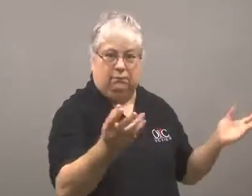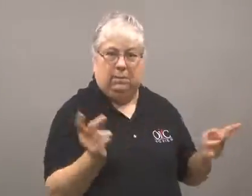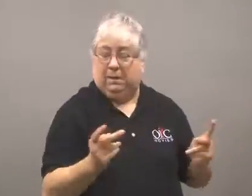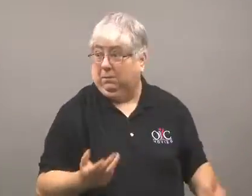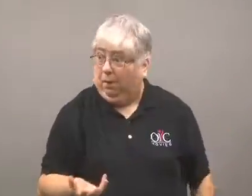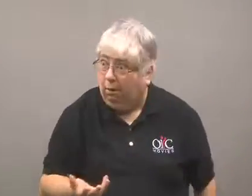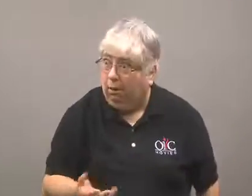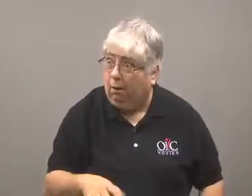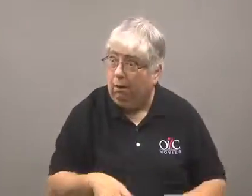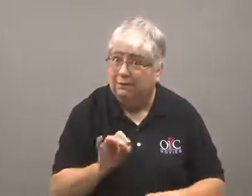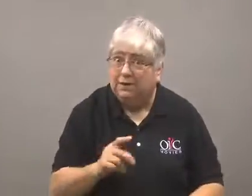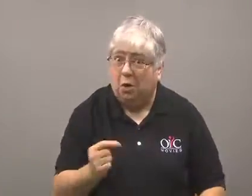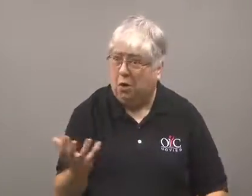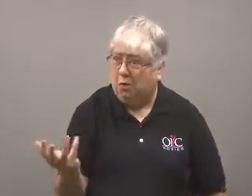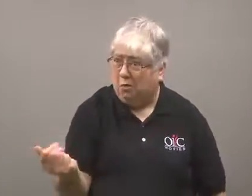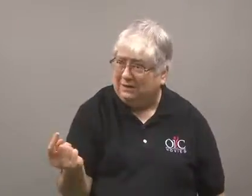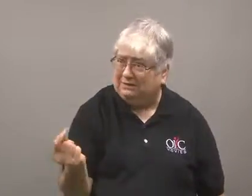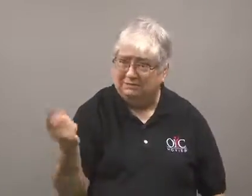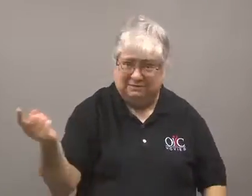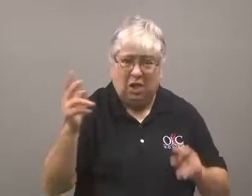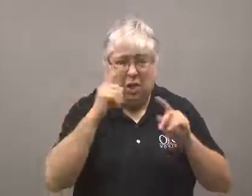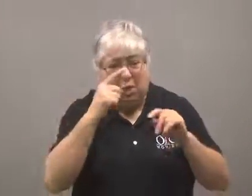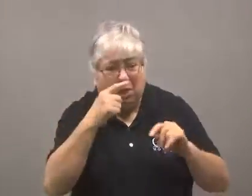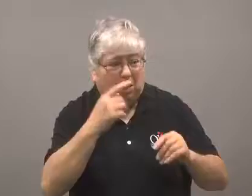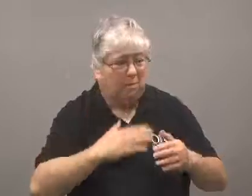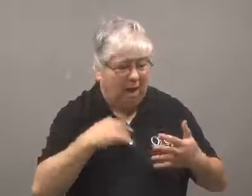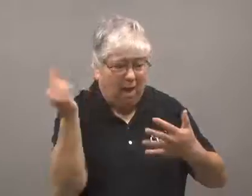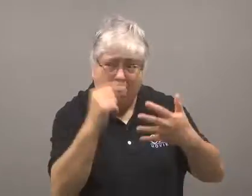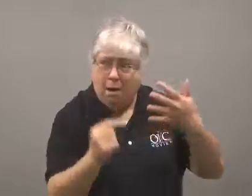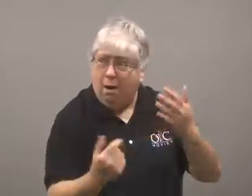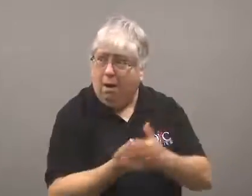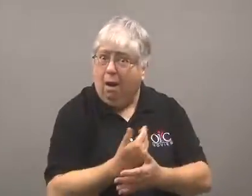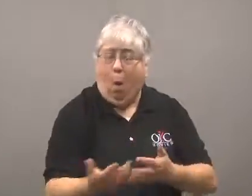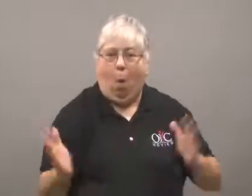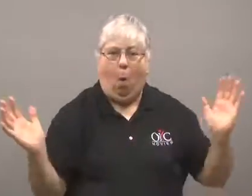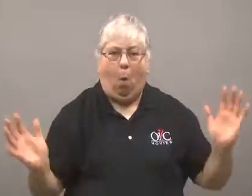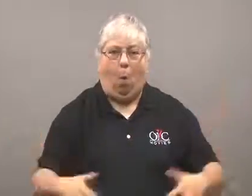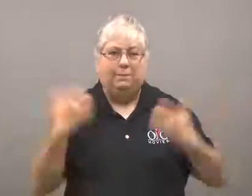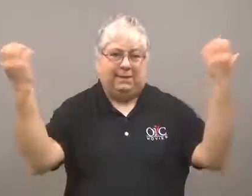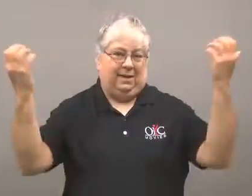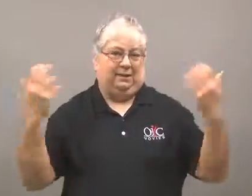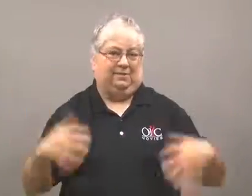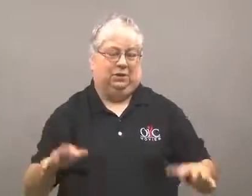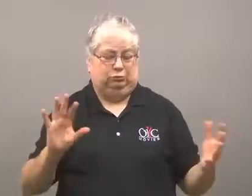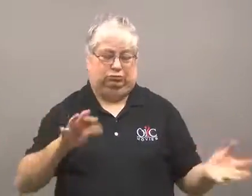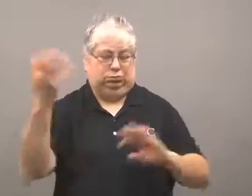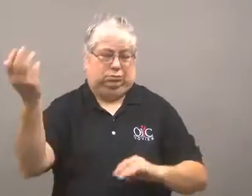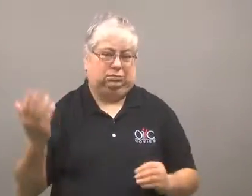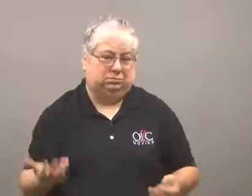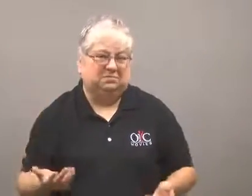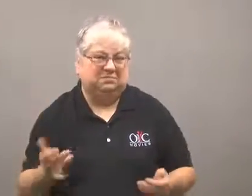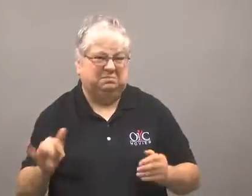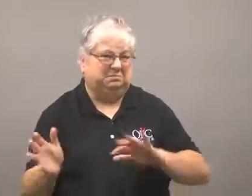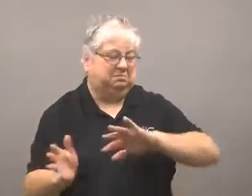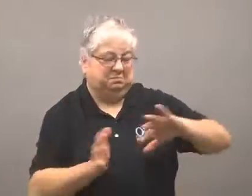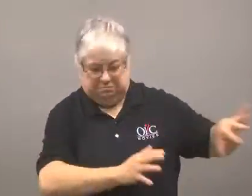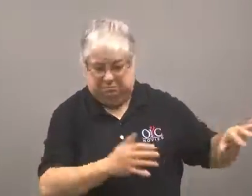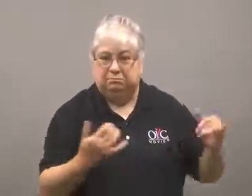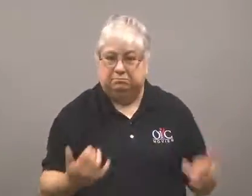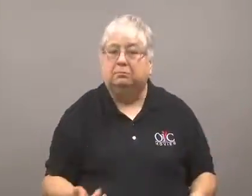People were outraged their privacy had been invaded in this way. So much for that.